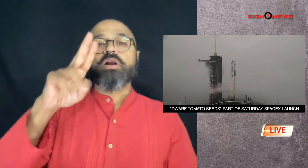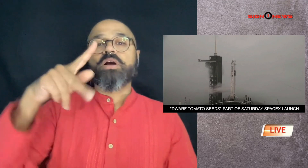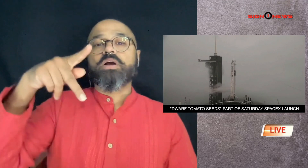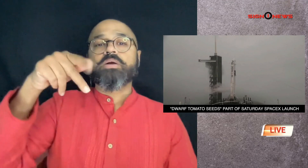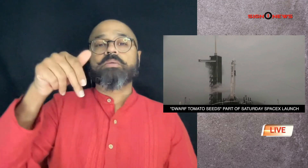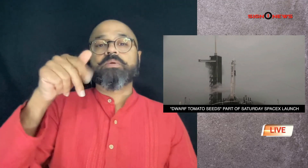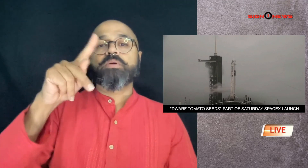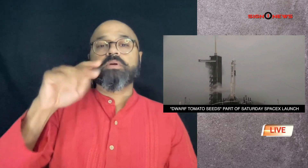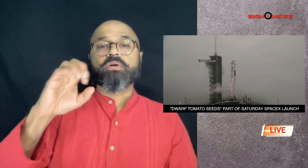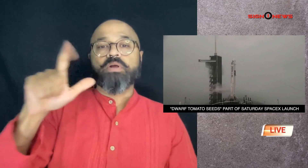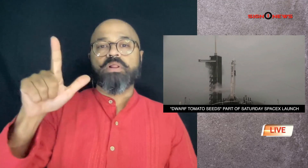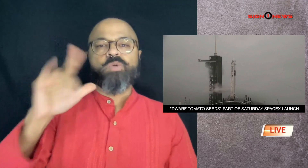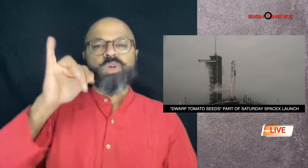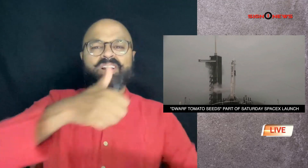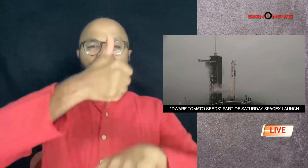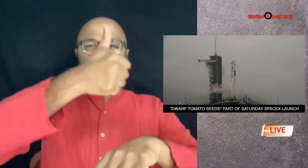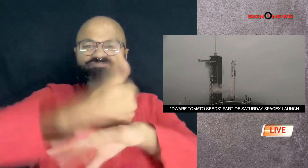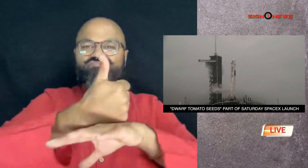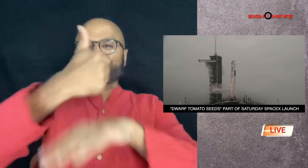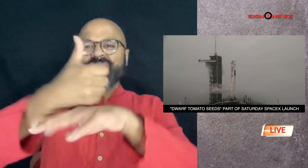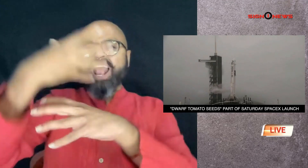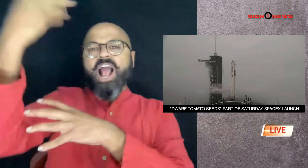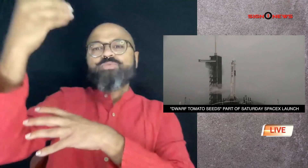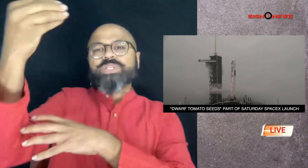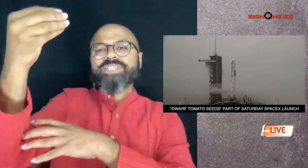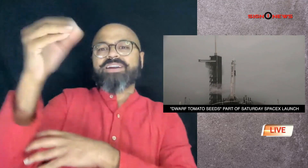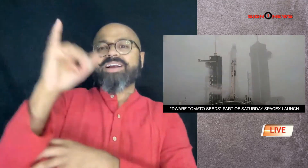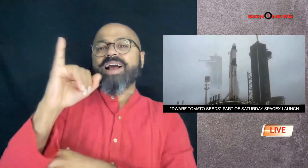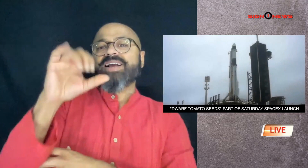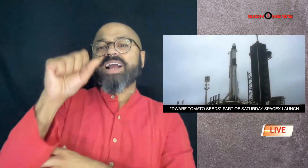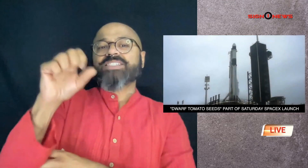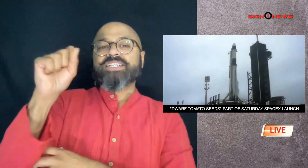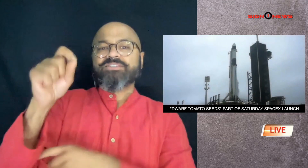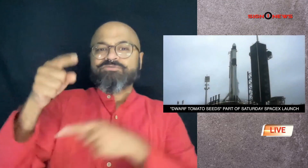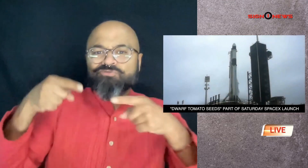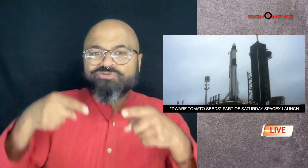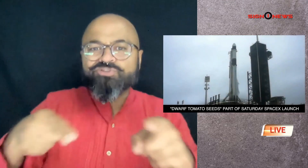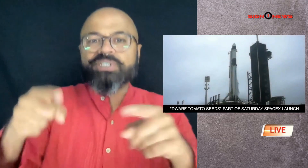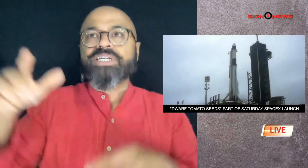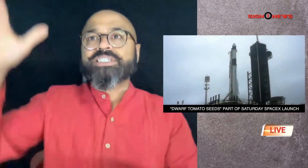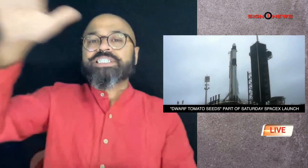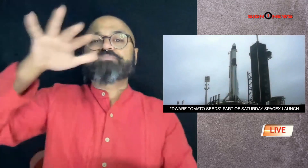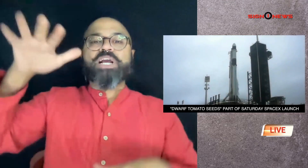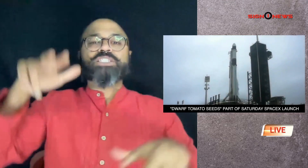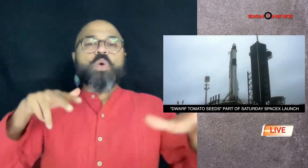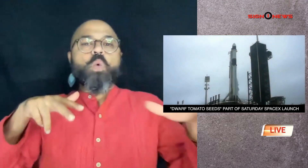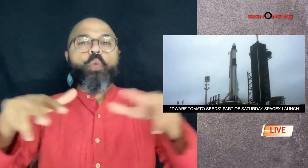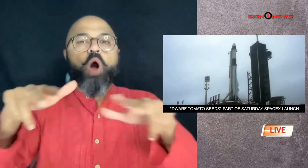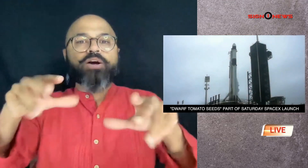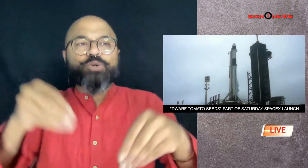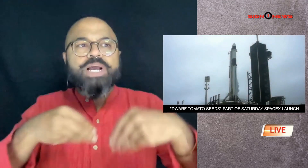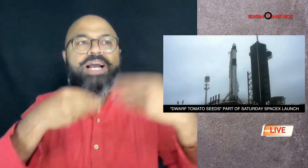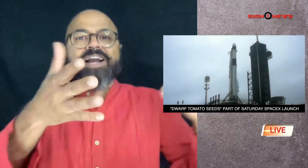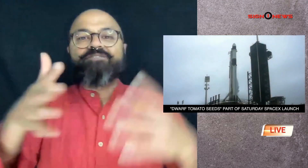the solar panels will be installed outside ISS during spacewalks to give the space station